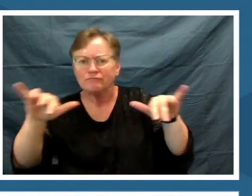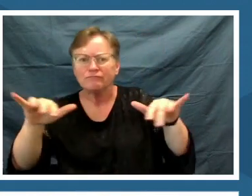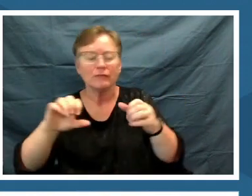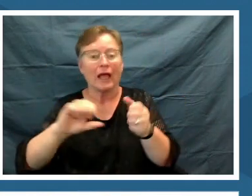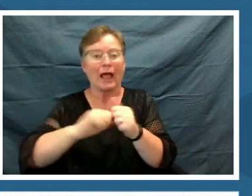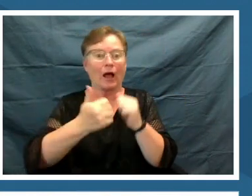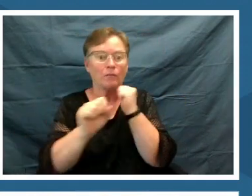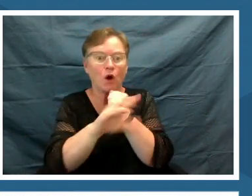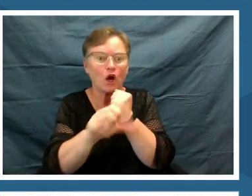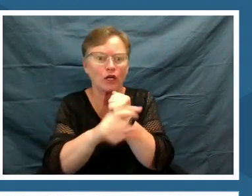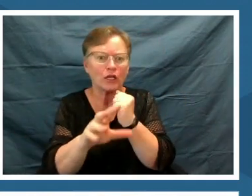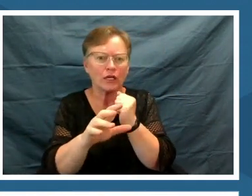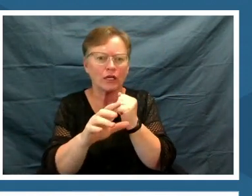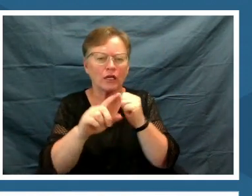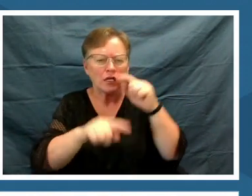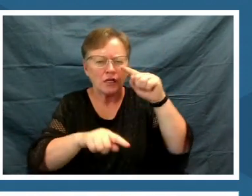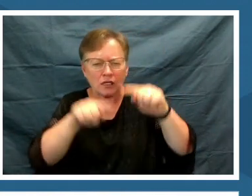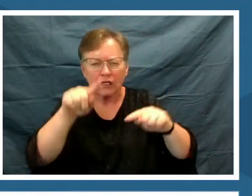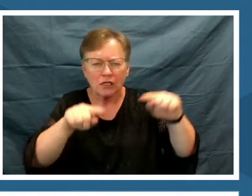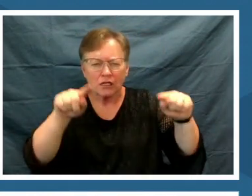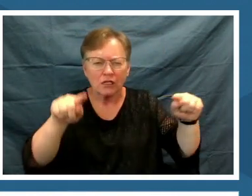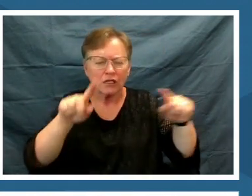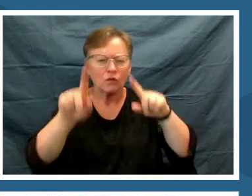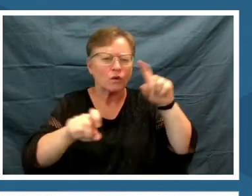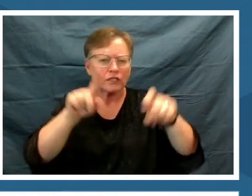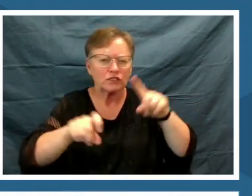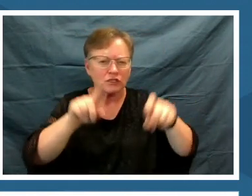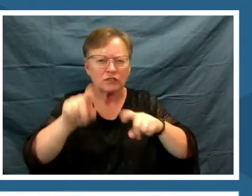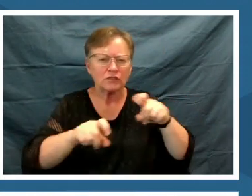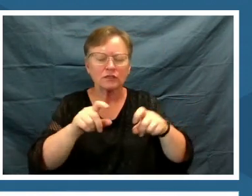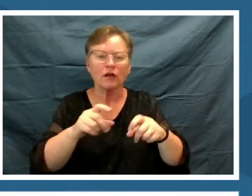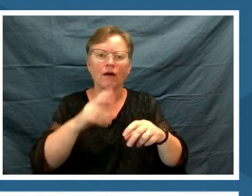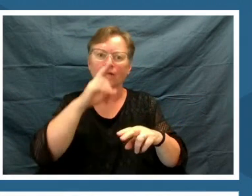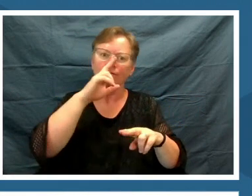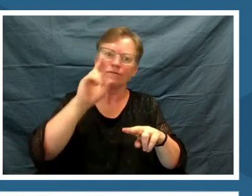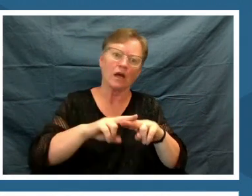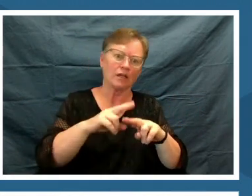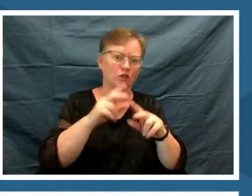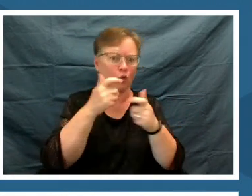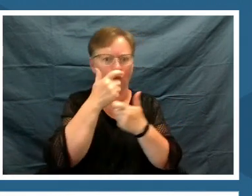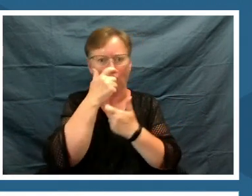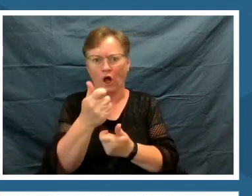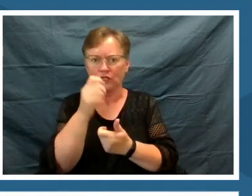and so it's it's so fun to see this and suddenly you